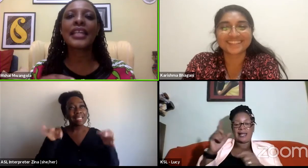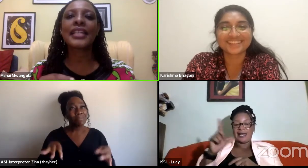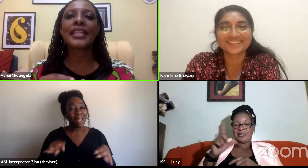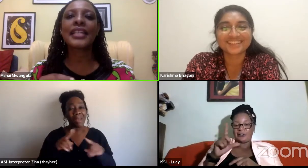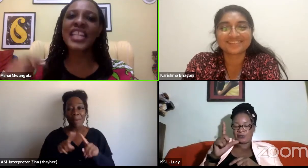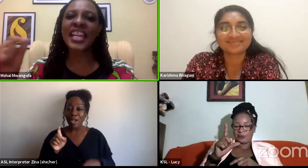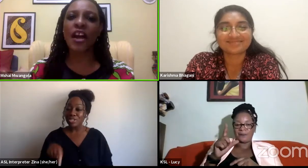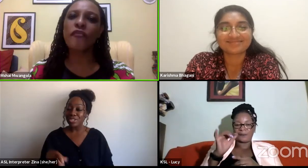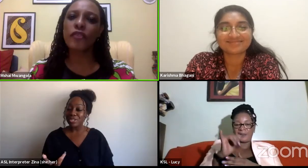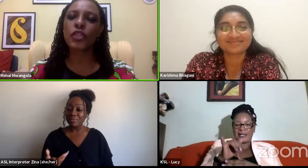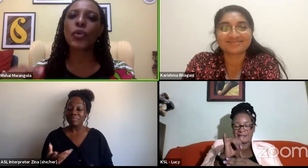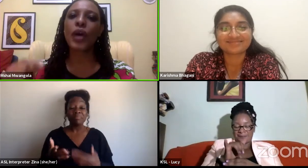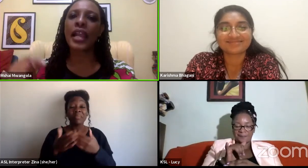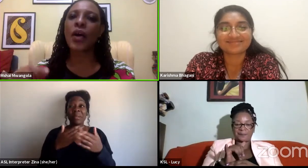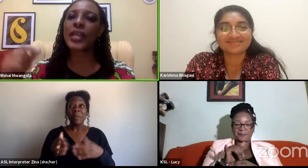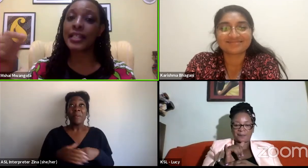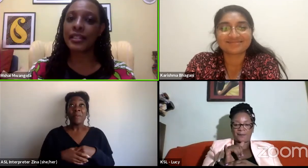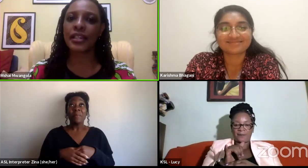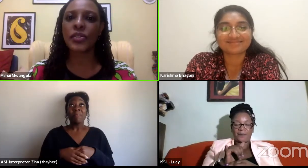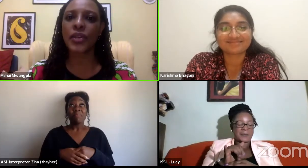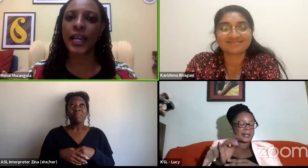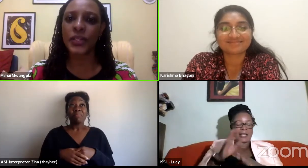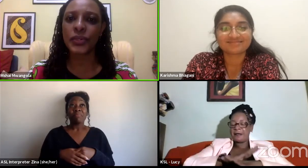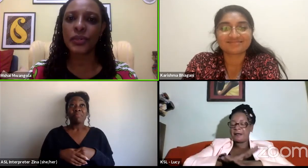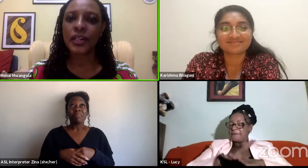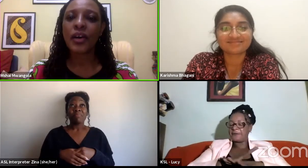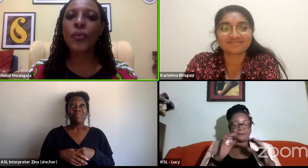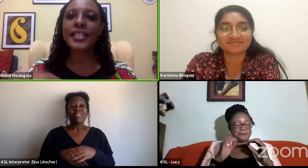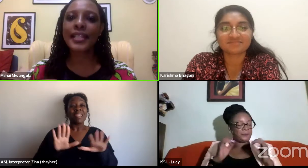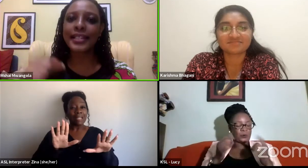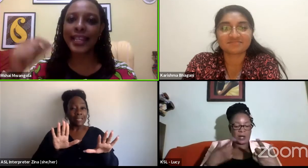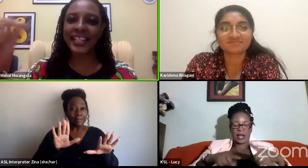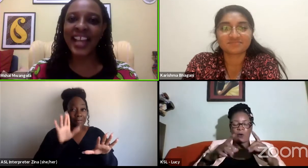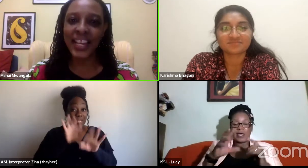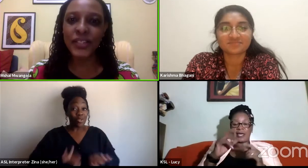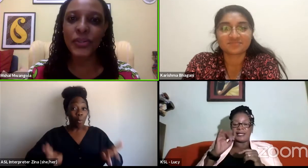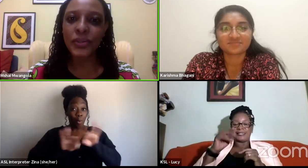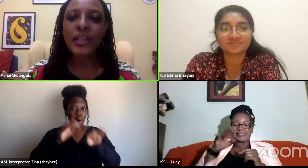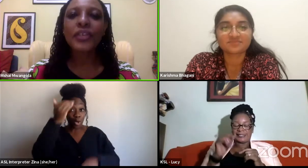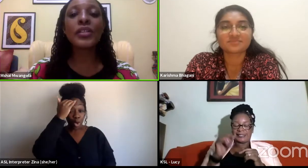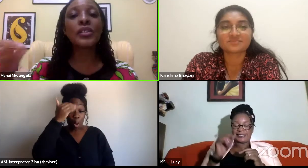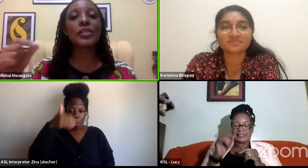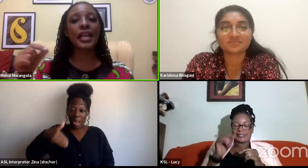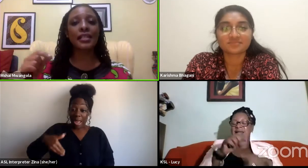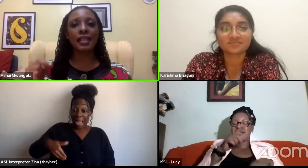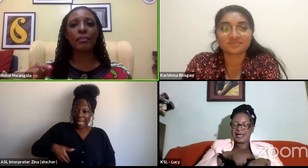is it's not enough to allow instincts to guide you. Once instinct guides, you need to take a step back